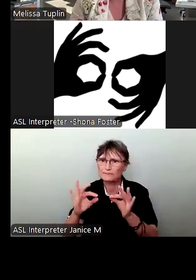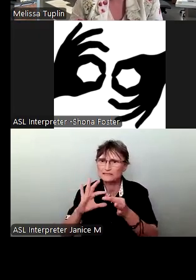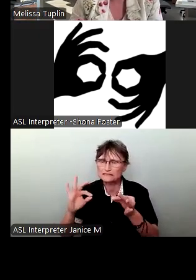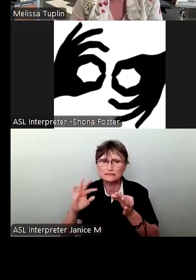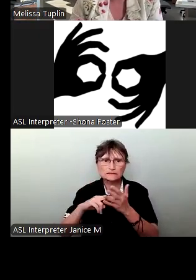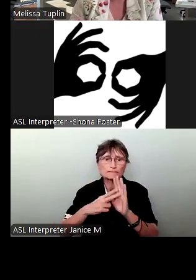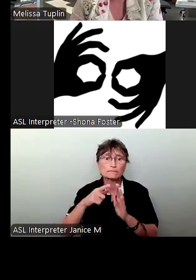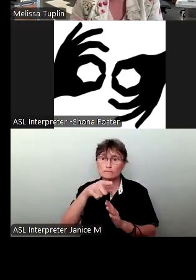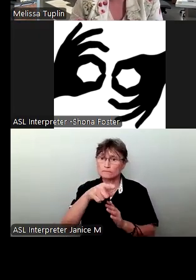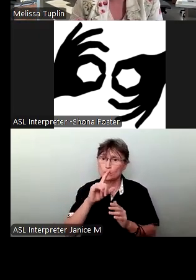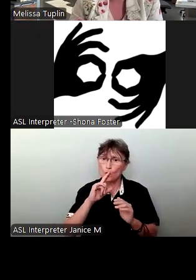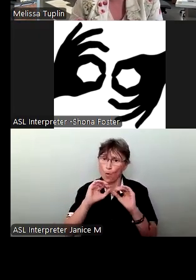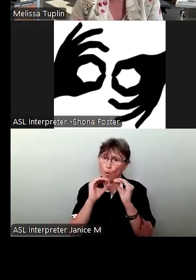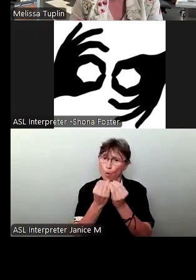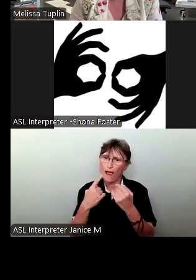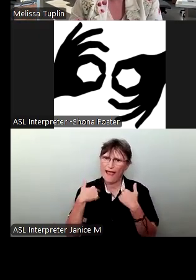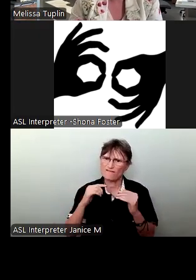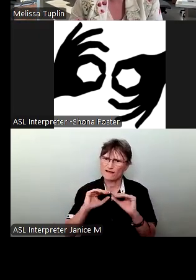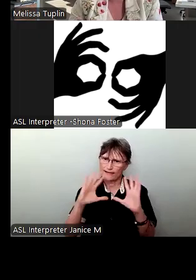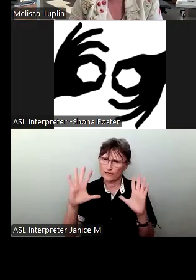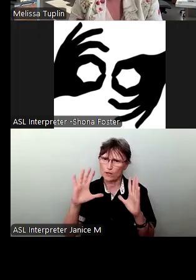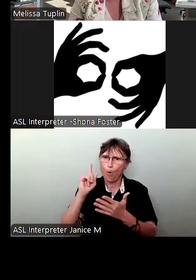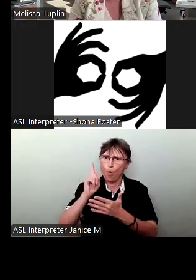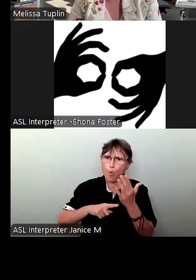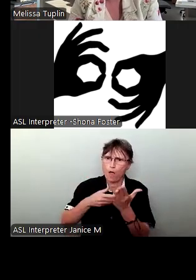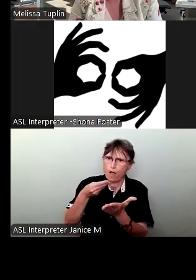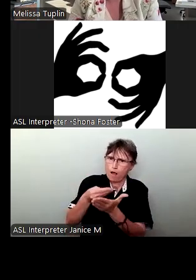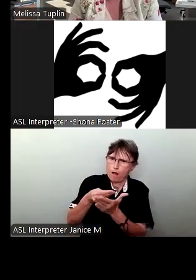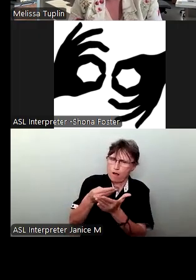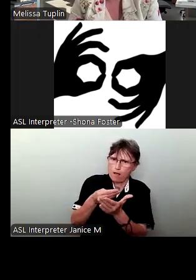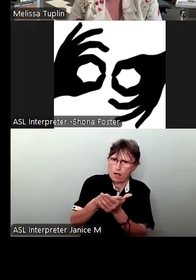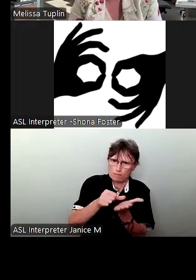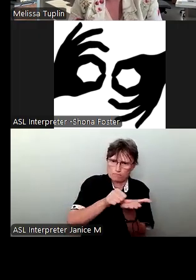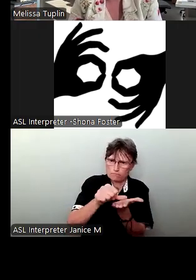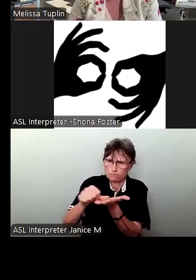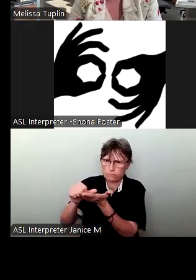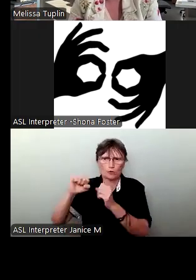compensation structure for staff and artists and is complying with relevant standard professional